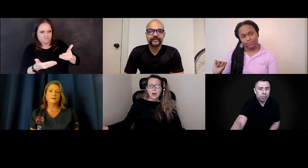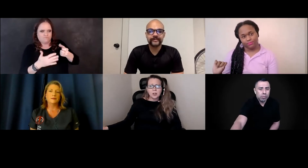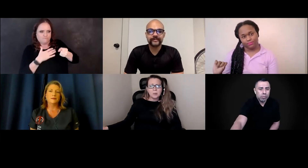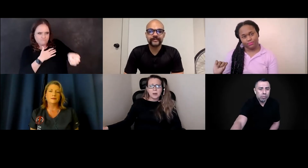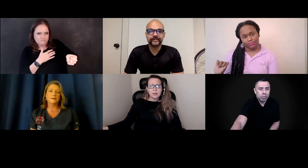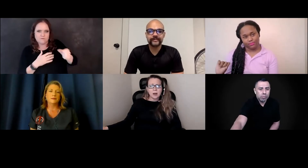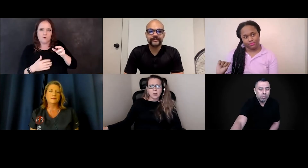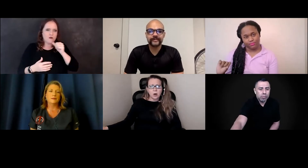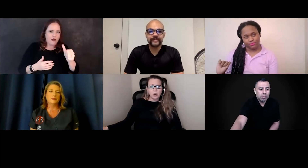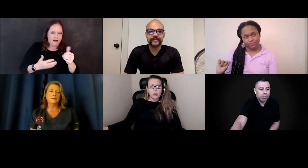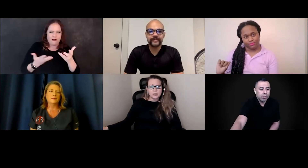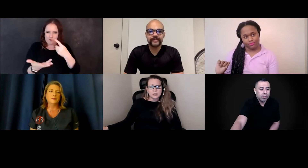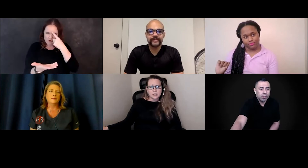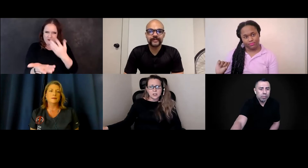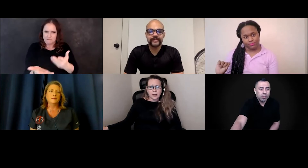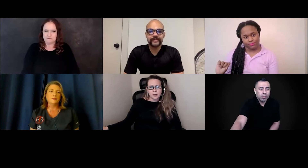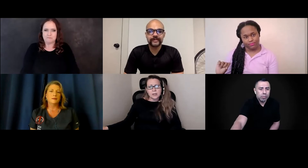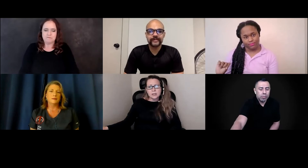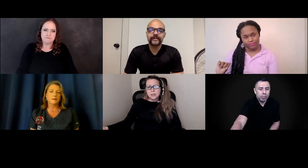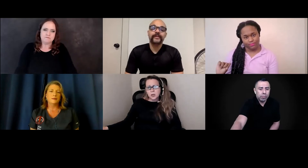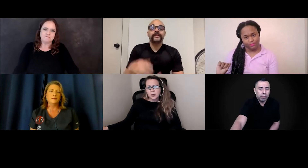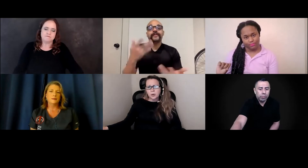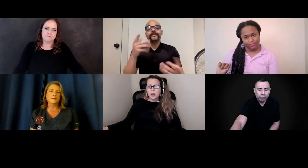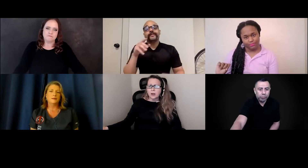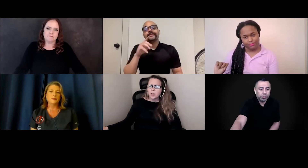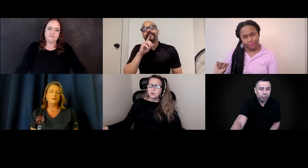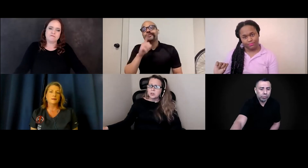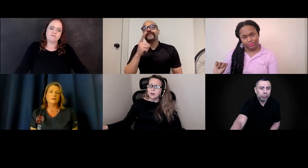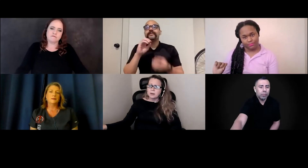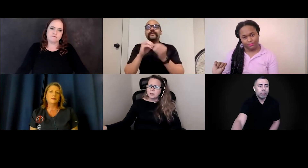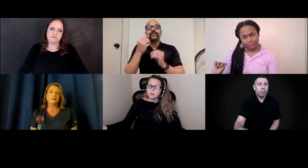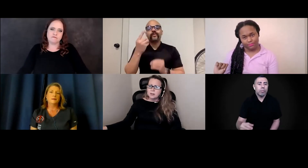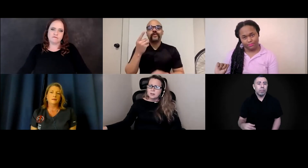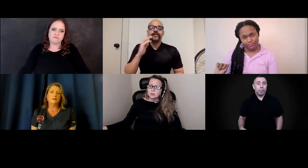How do you make that call and decide to go ahead and place the interpreter or not. Would you mind responding?